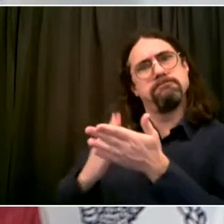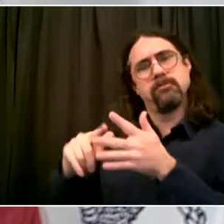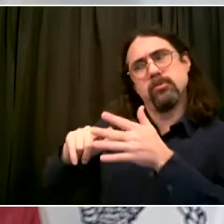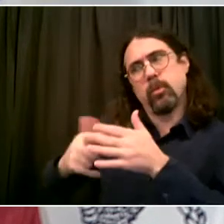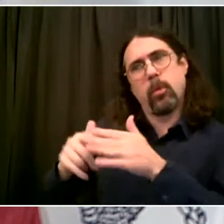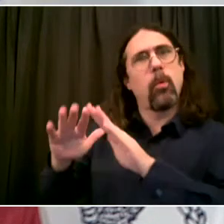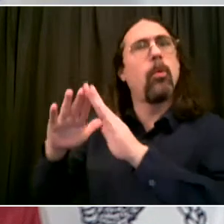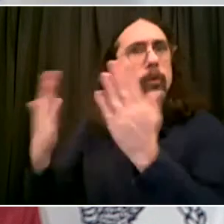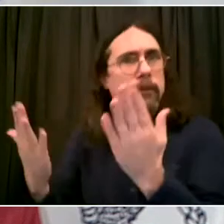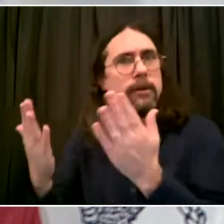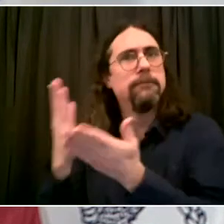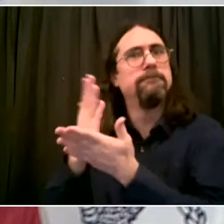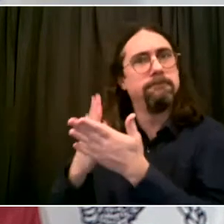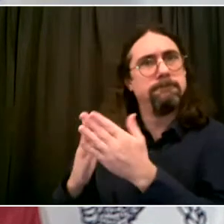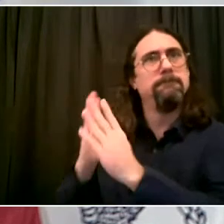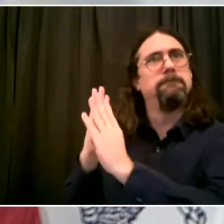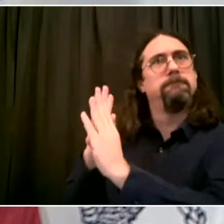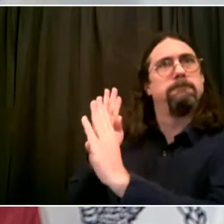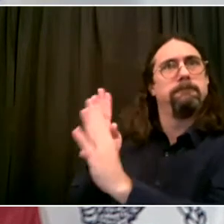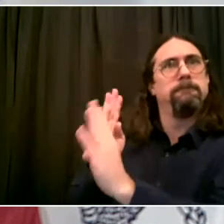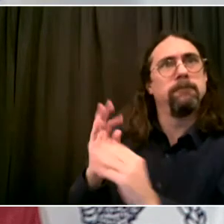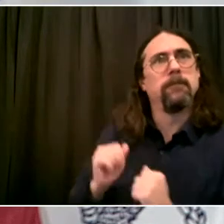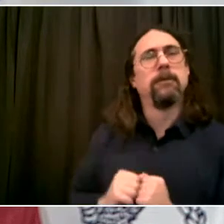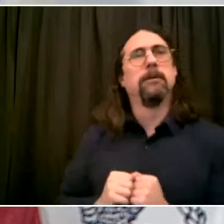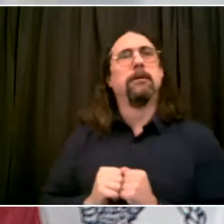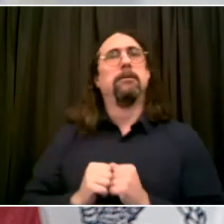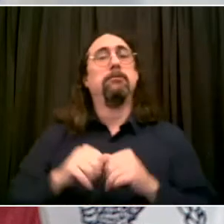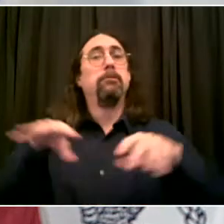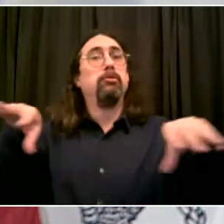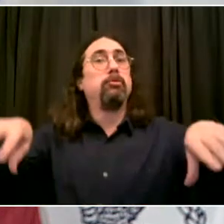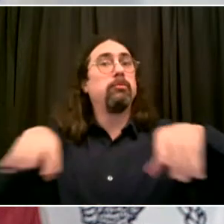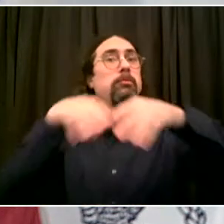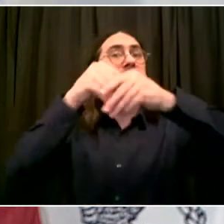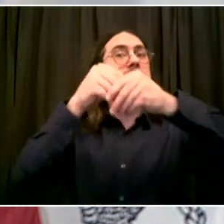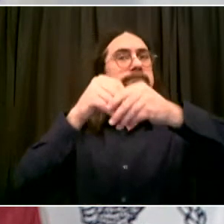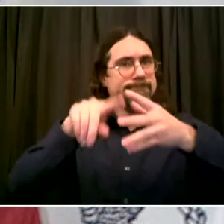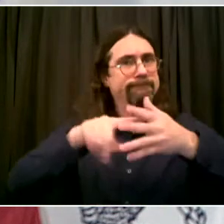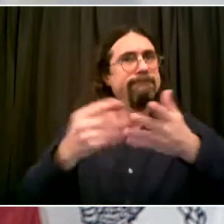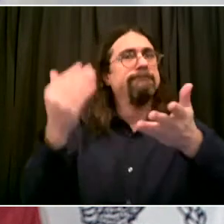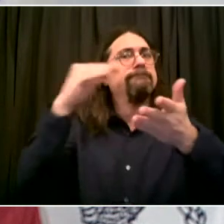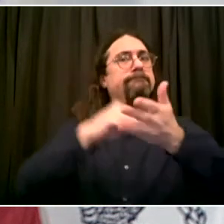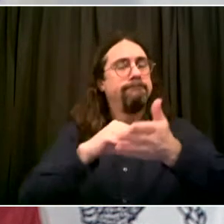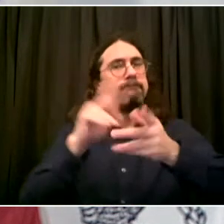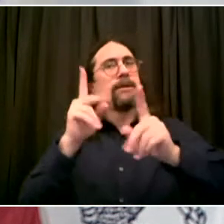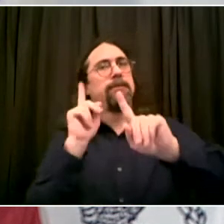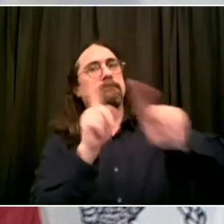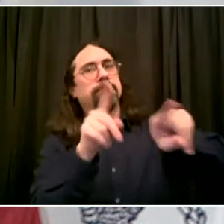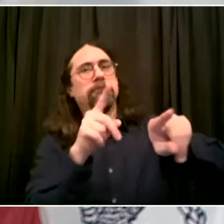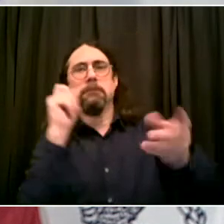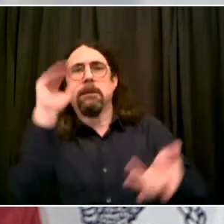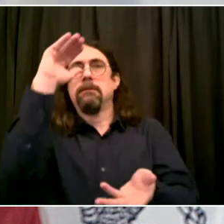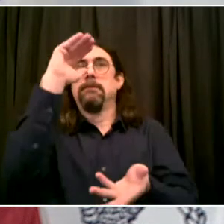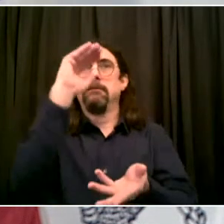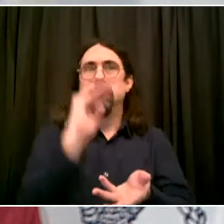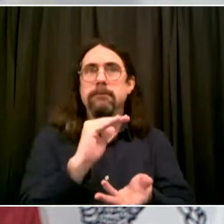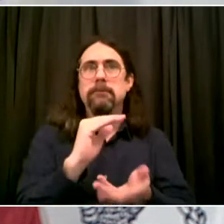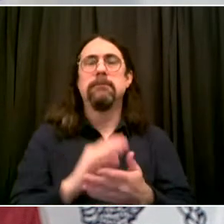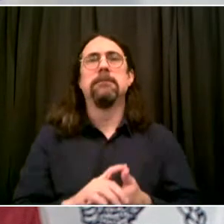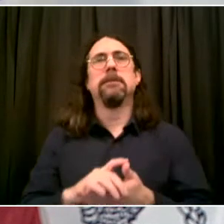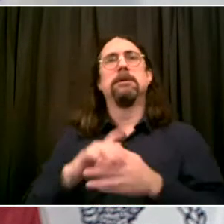WEDDING CAPACITY